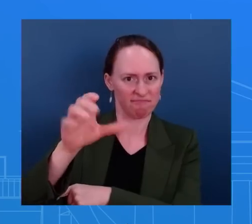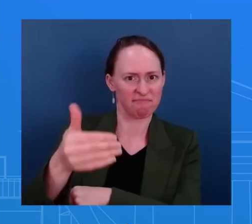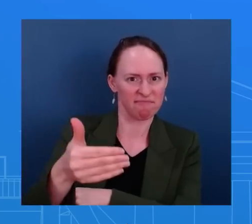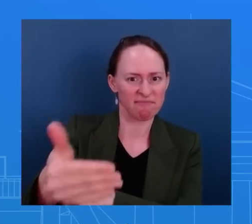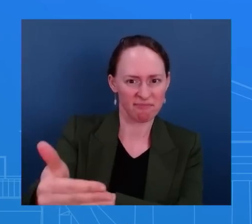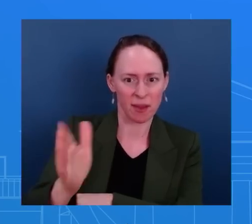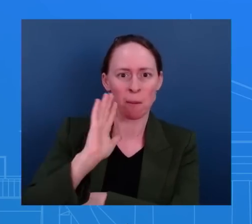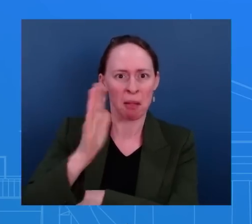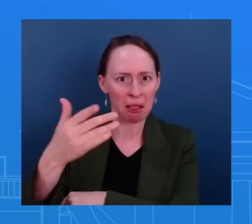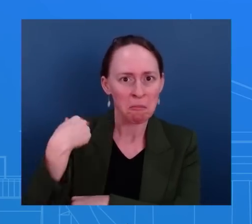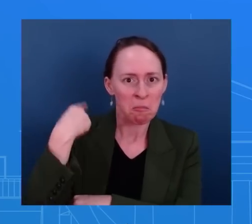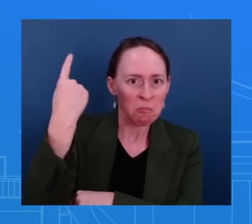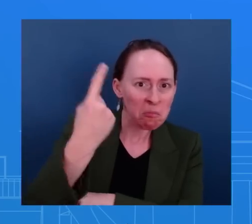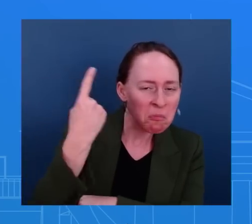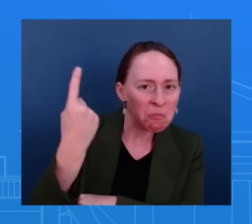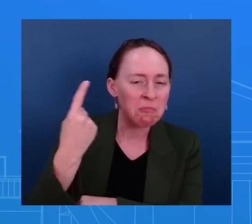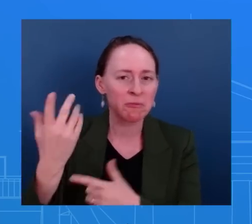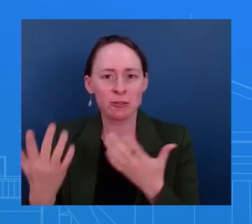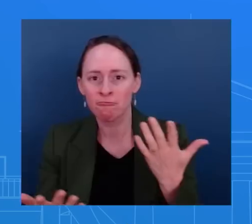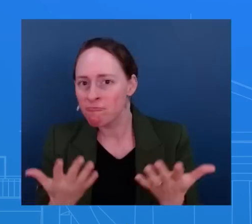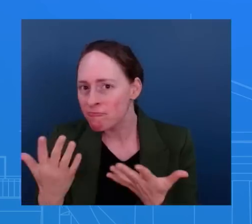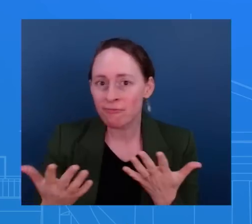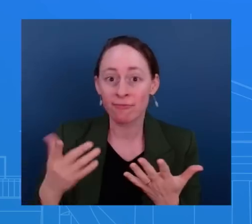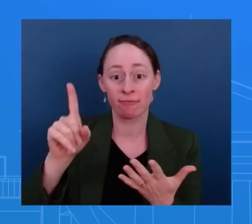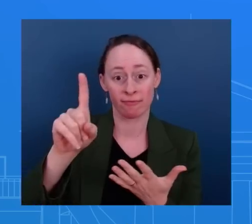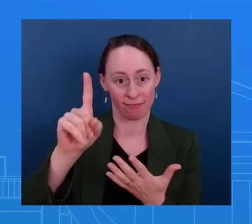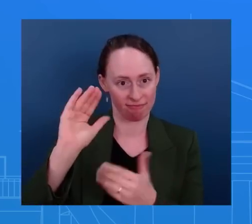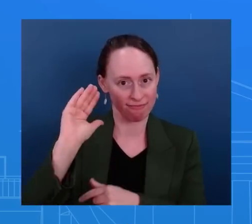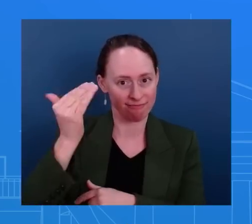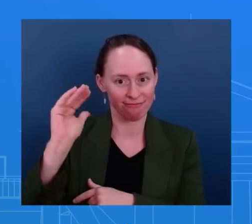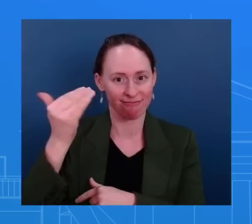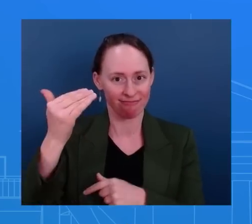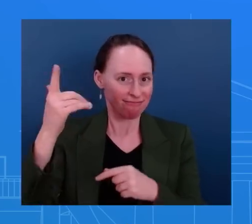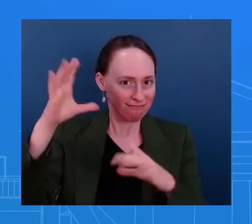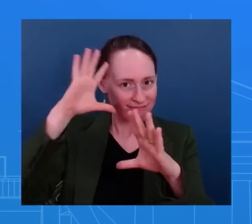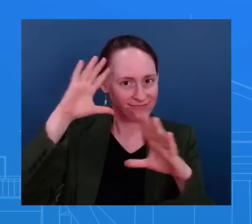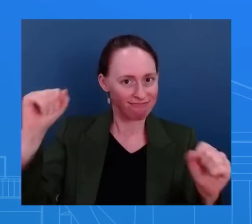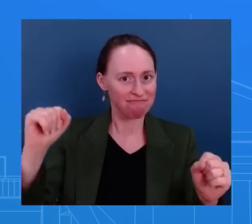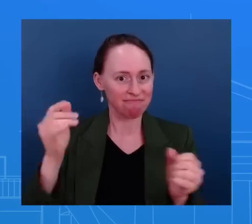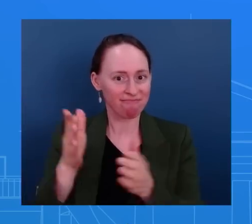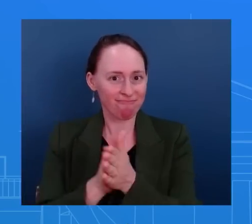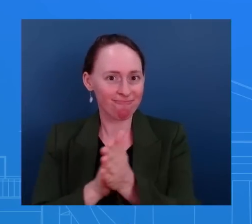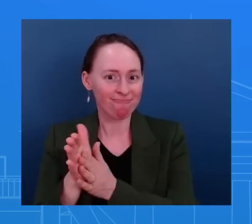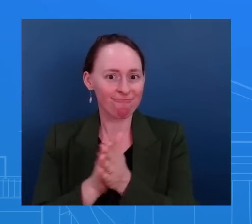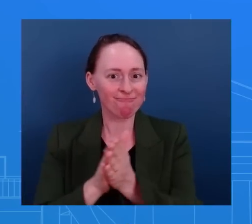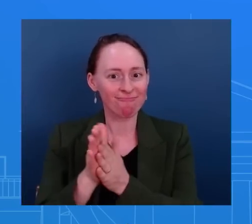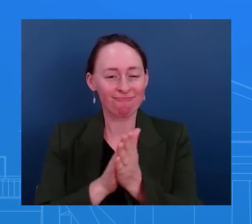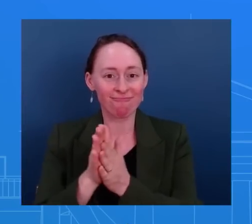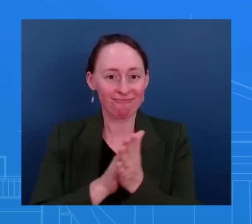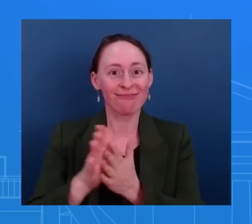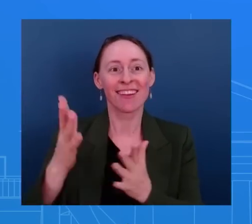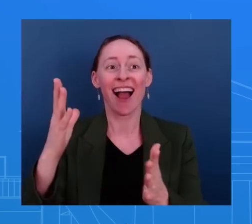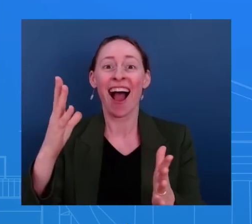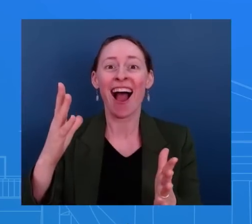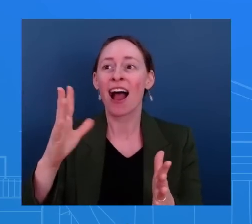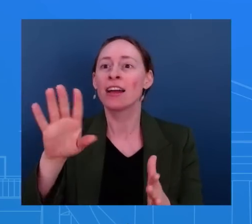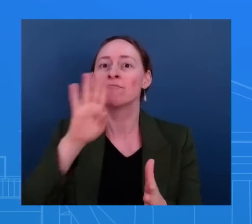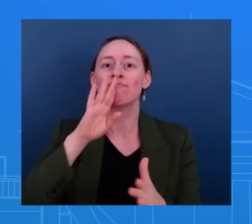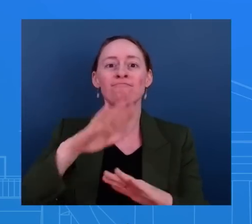That's not the case anymore. What is his involvement going to be in that convention? How much time does he plan to spend in Chicago? Ms. Jean-Pierre: Yeah. The Press: When does he plan to speak?